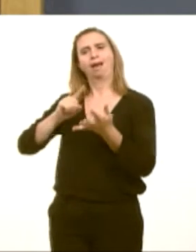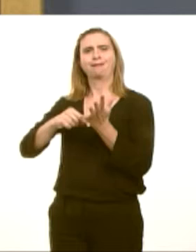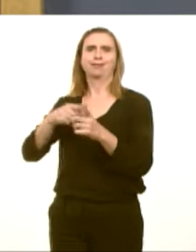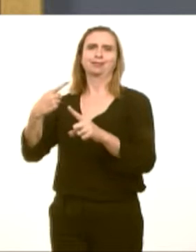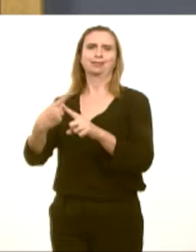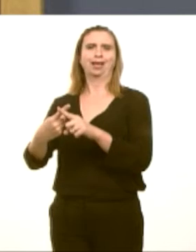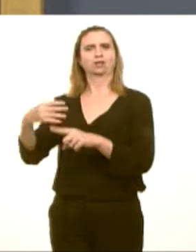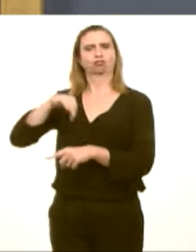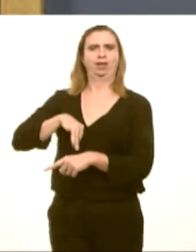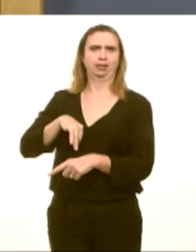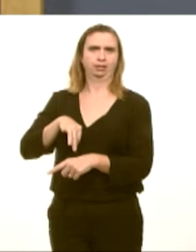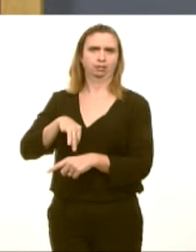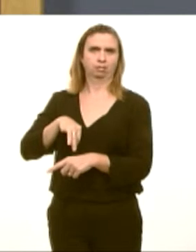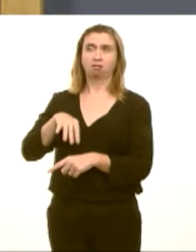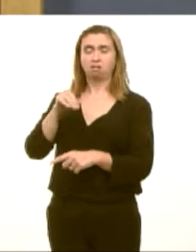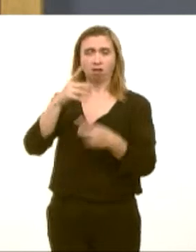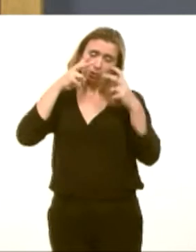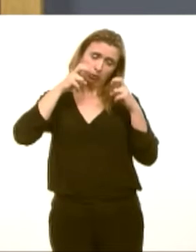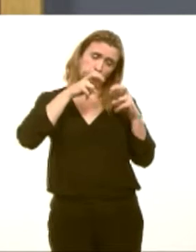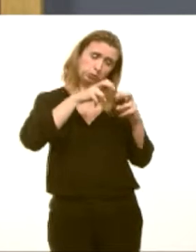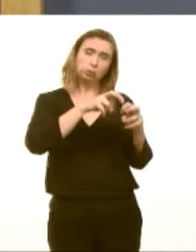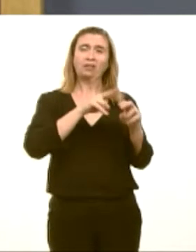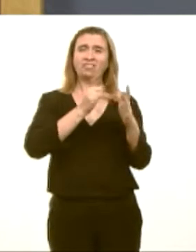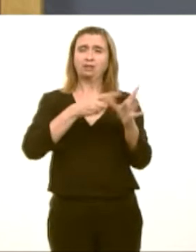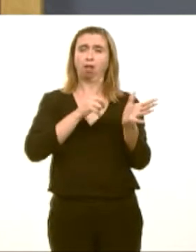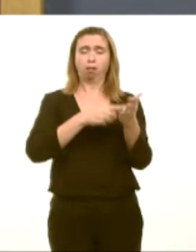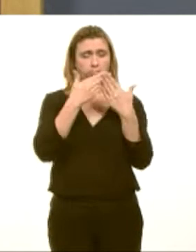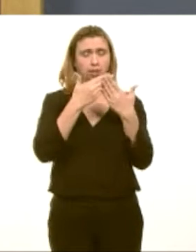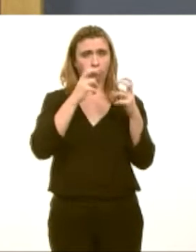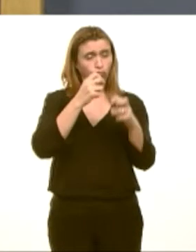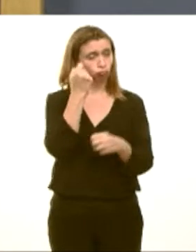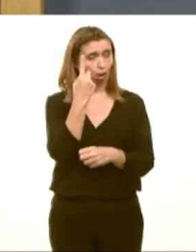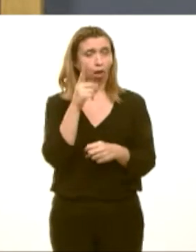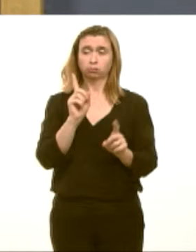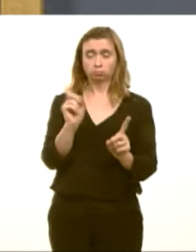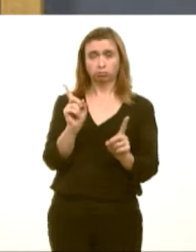The Institute for Fiscal Studies estimate that the net loss per family of those families